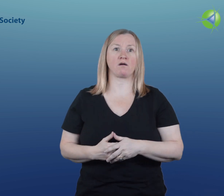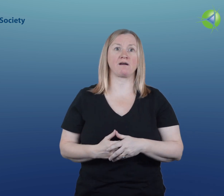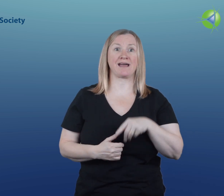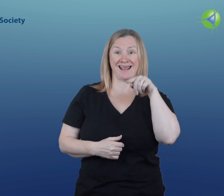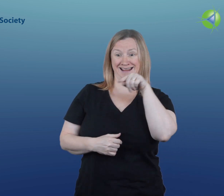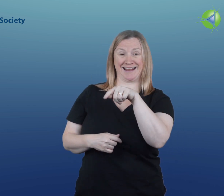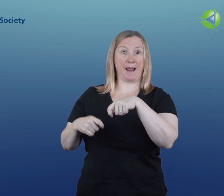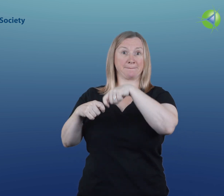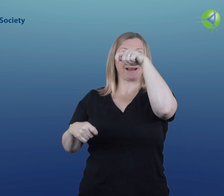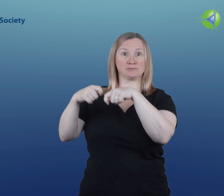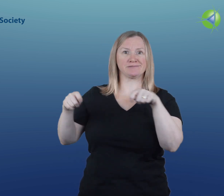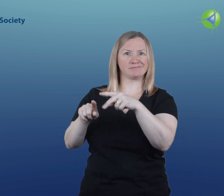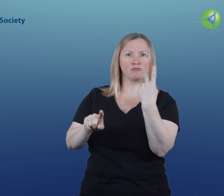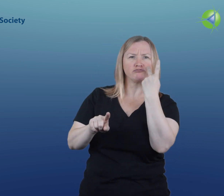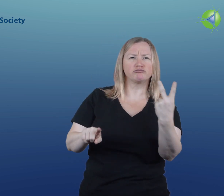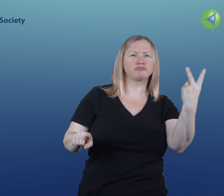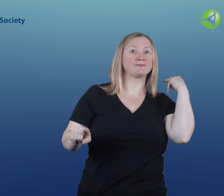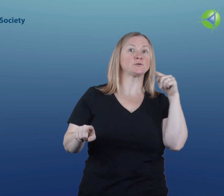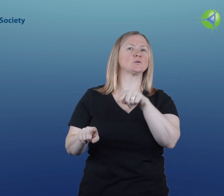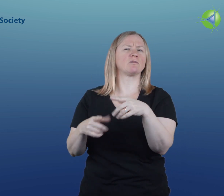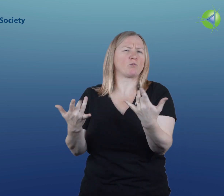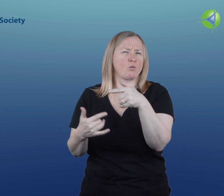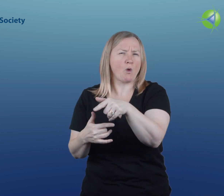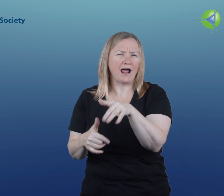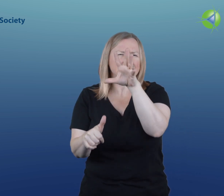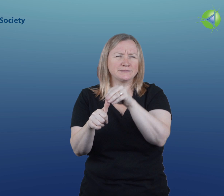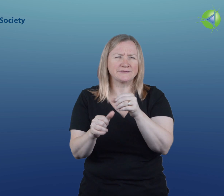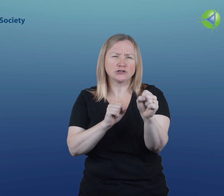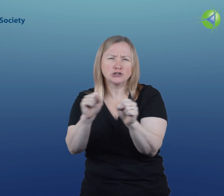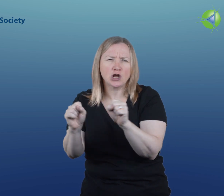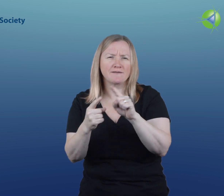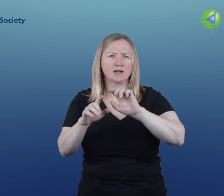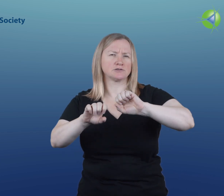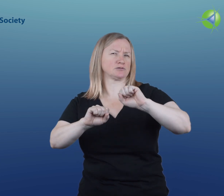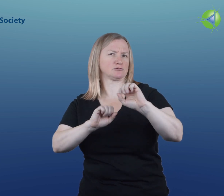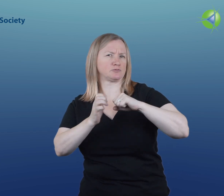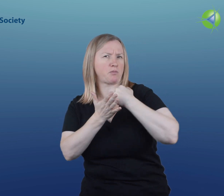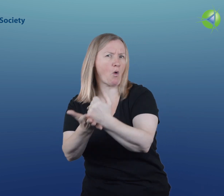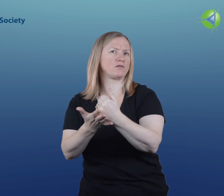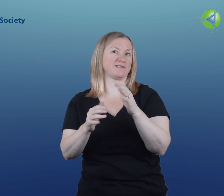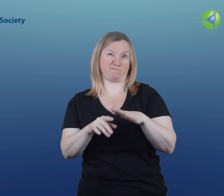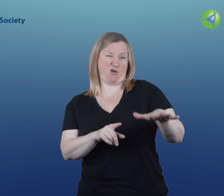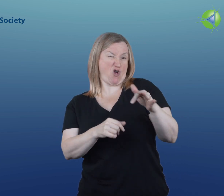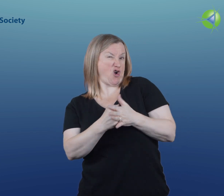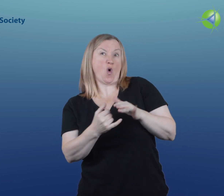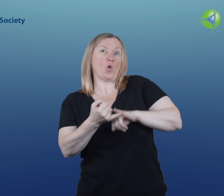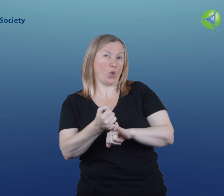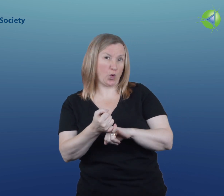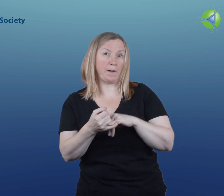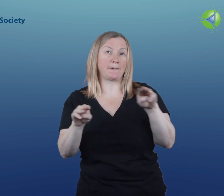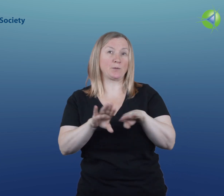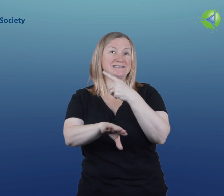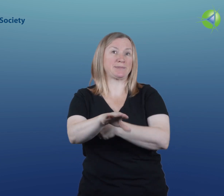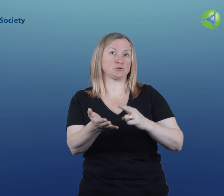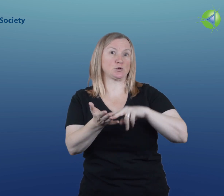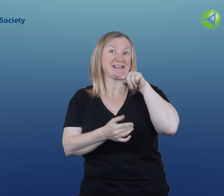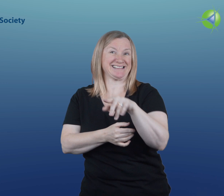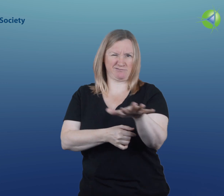a review of the Measures (specific services and support in place for end-users with disabilities)